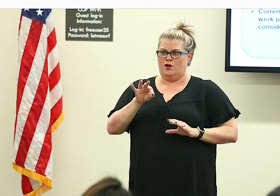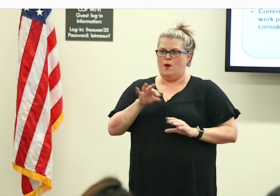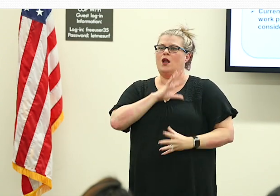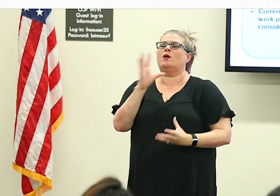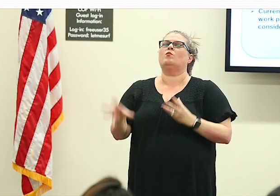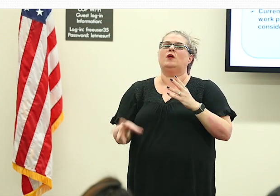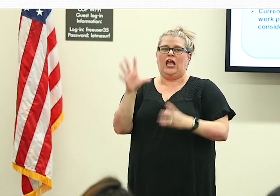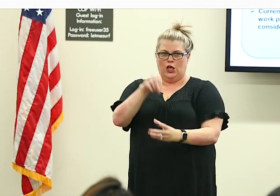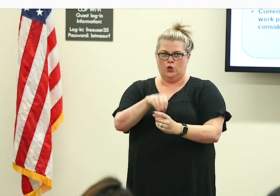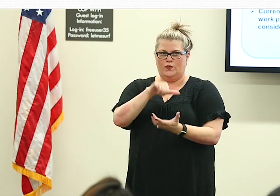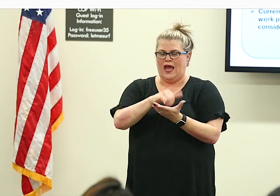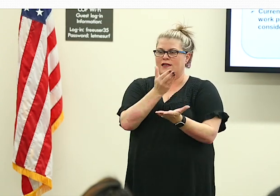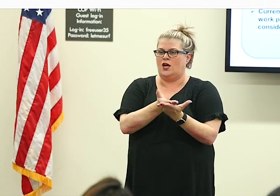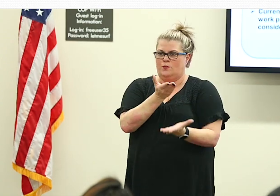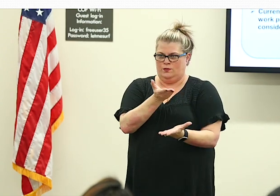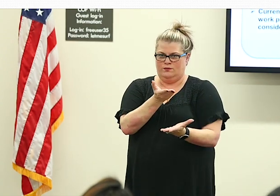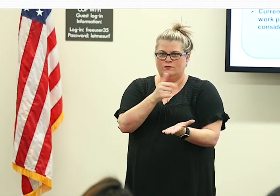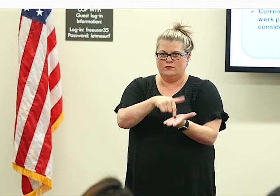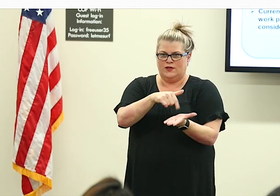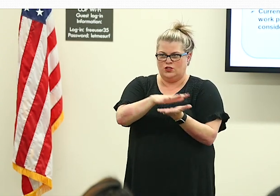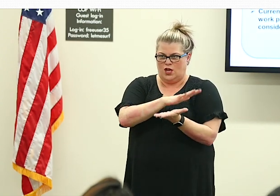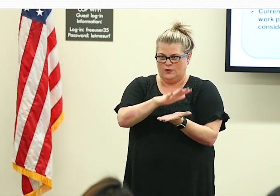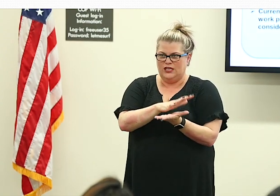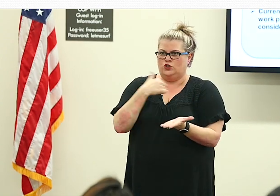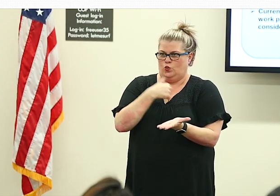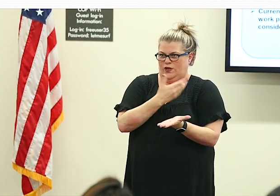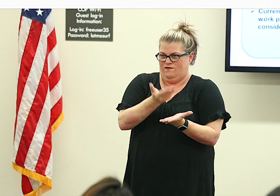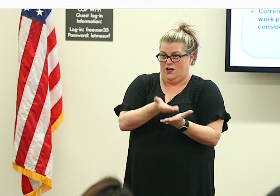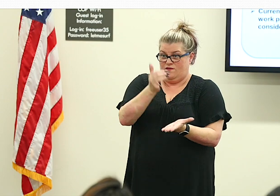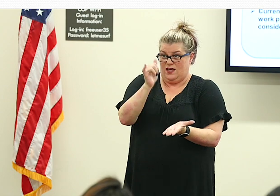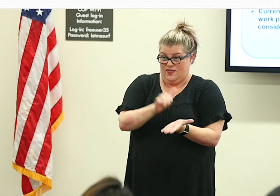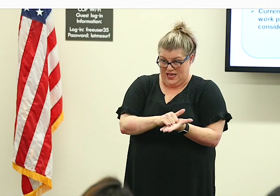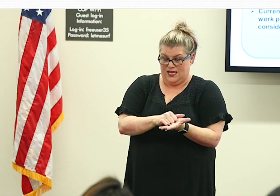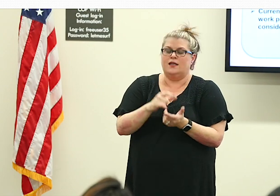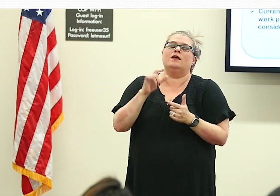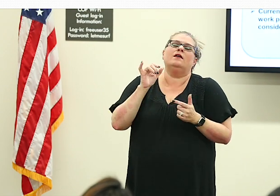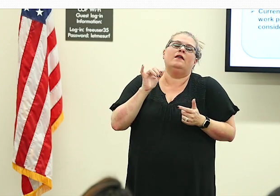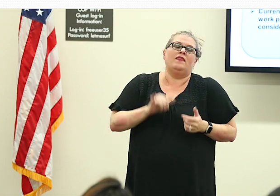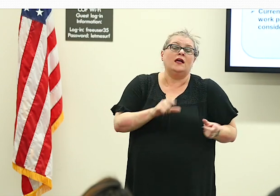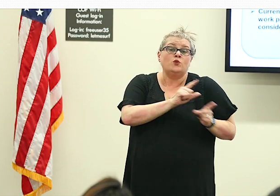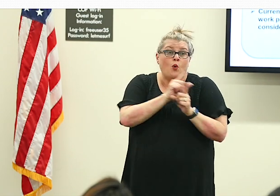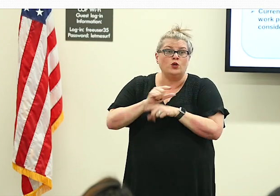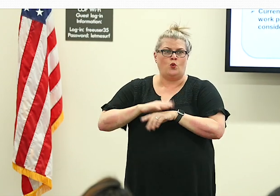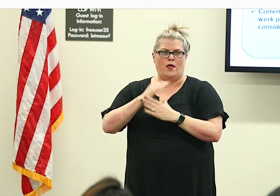so we can verify it. And that is also on this, the list of documents